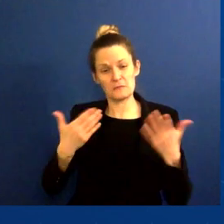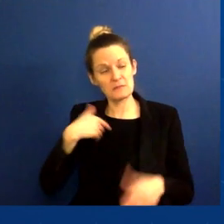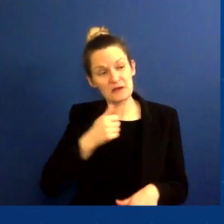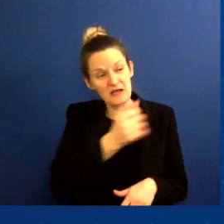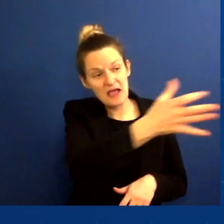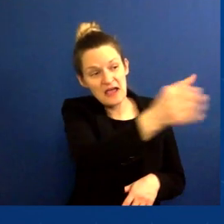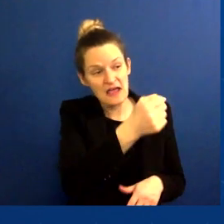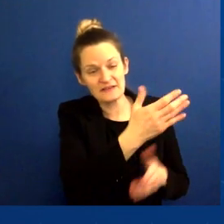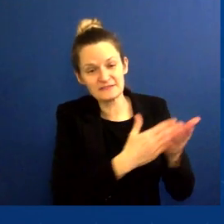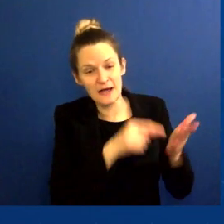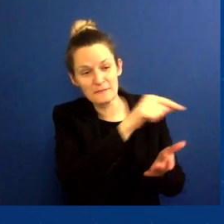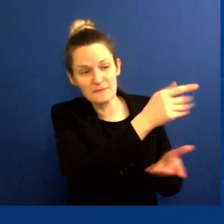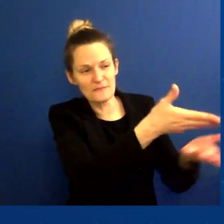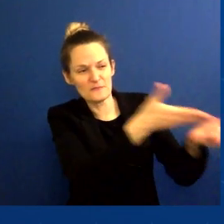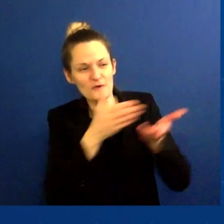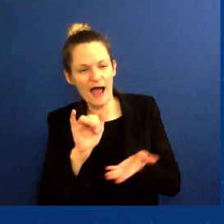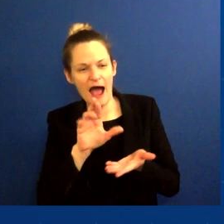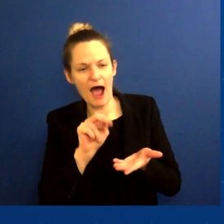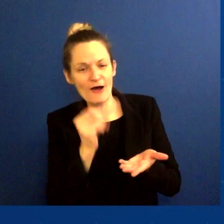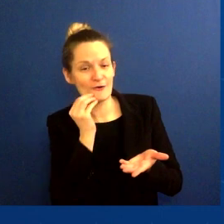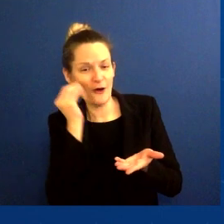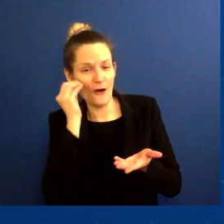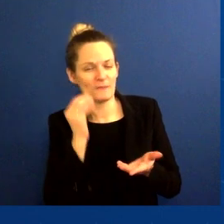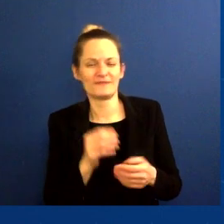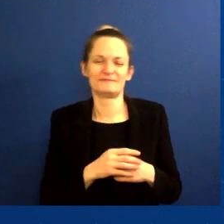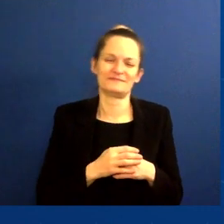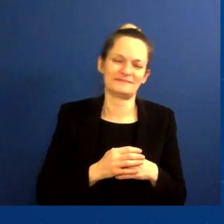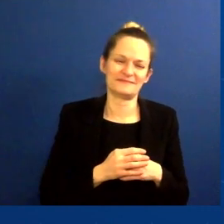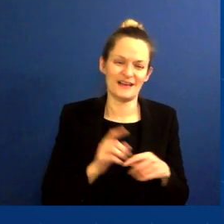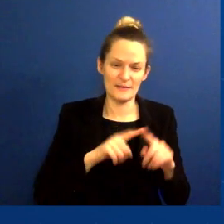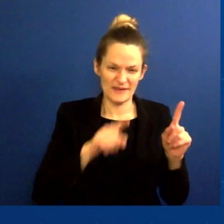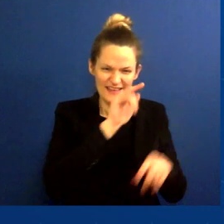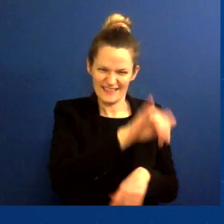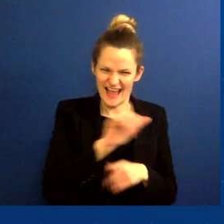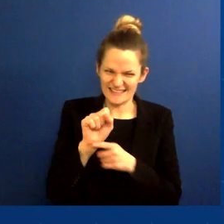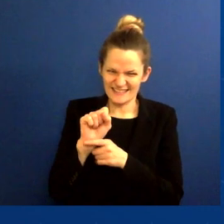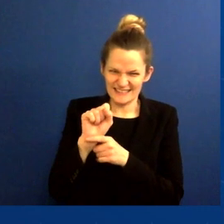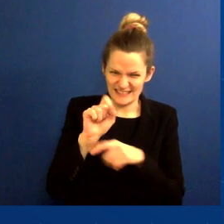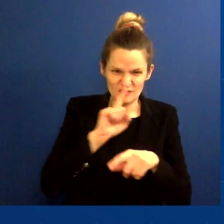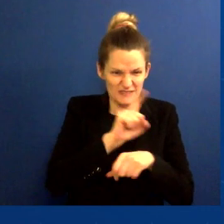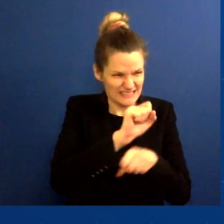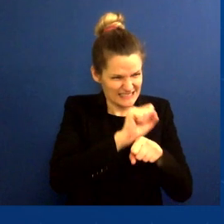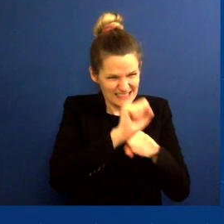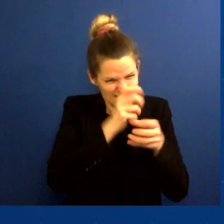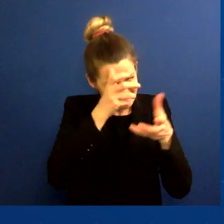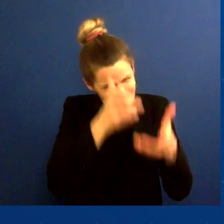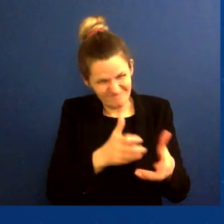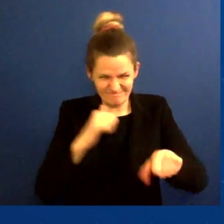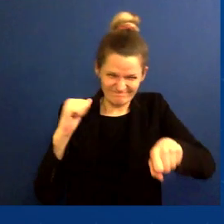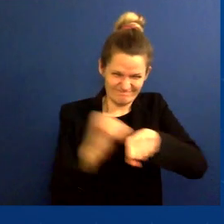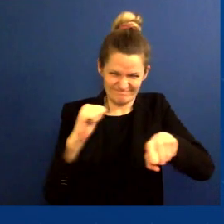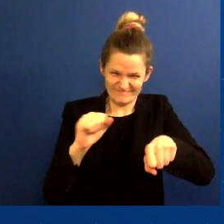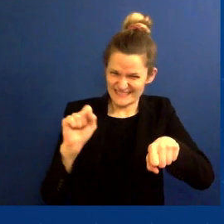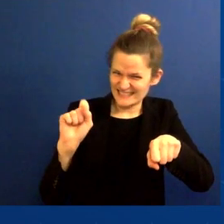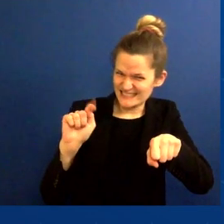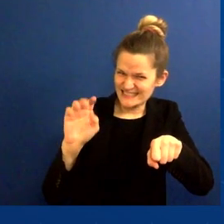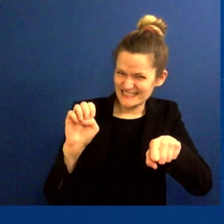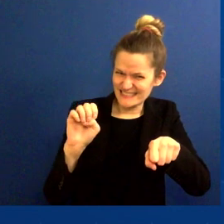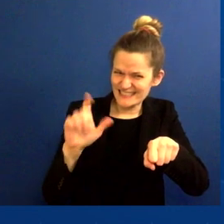That's solid steel, man. And you guys did that on your time. Well, thank you very much. I'm not going to try and take it home.